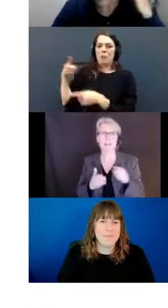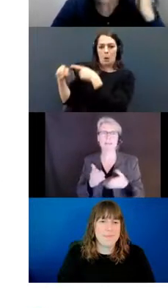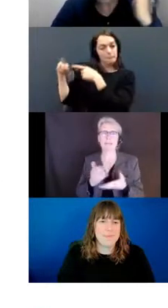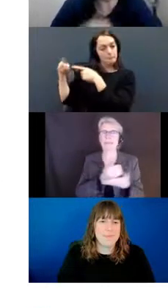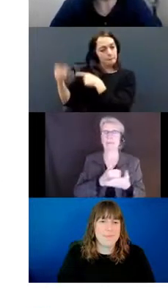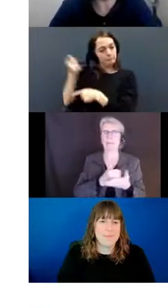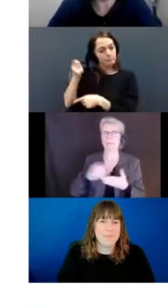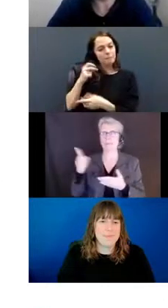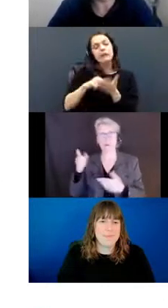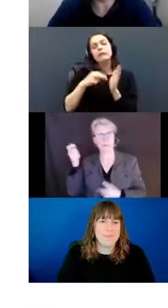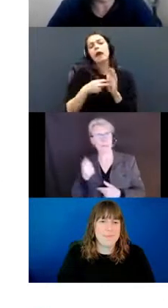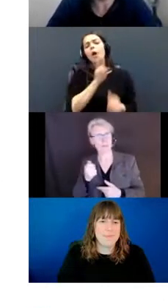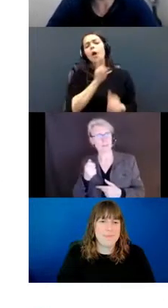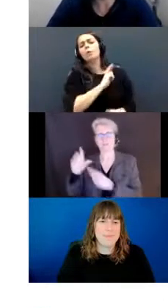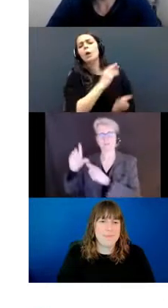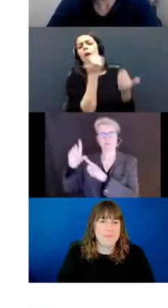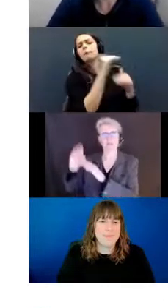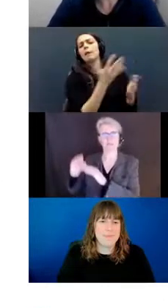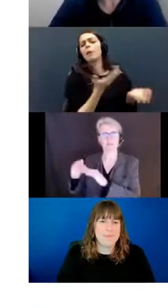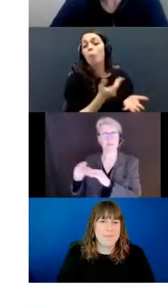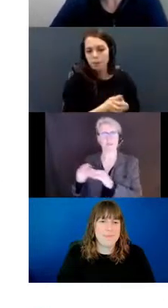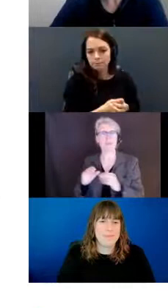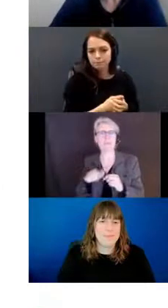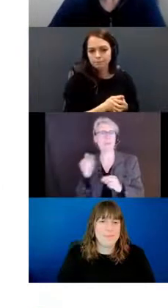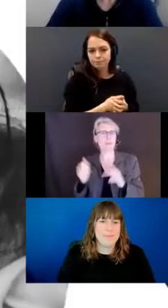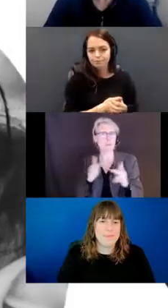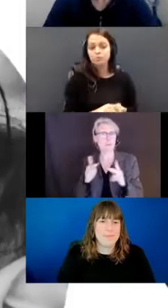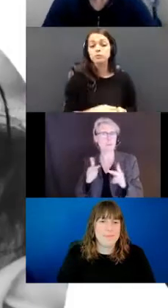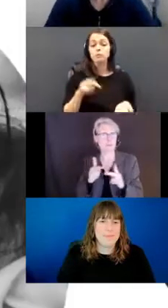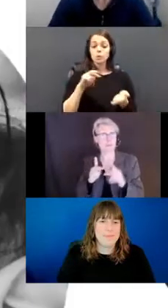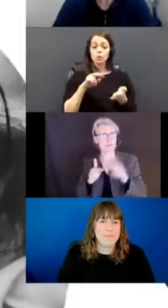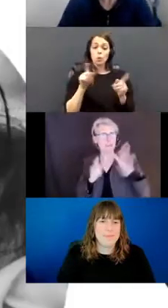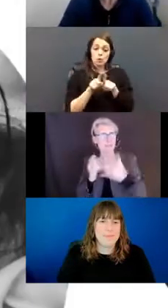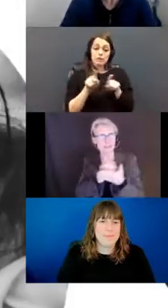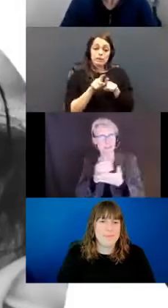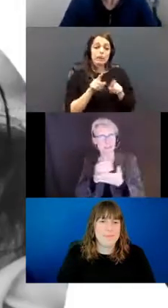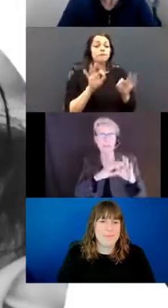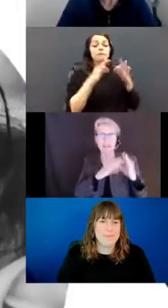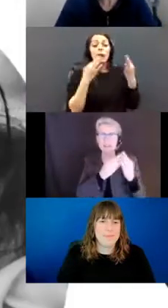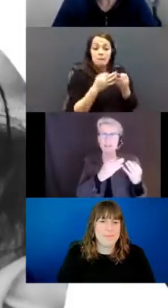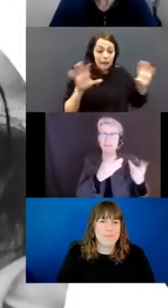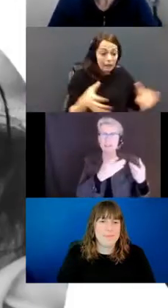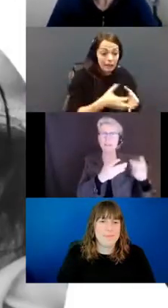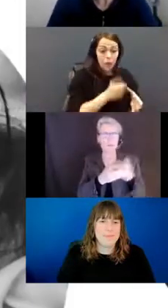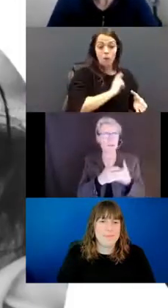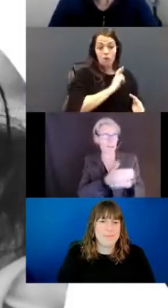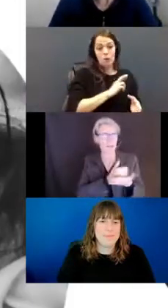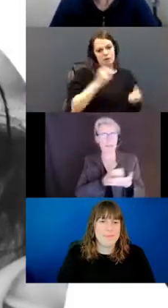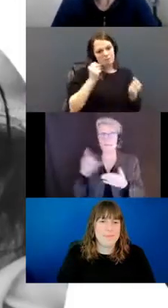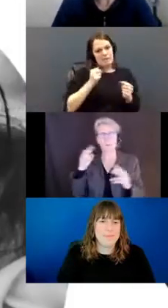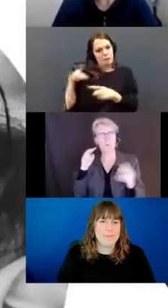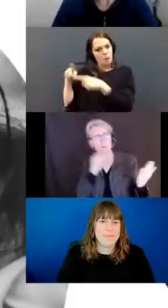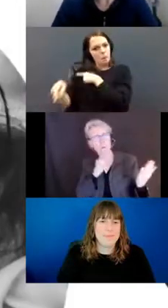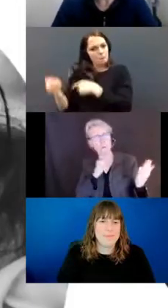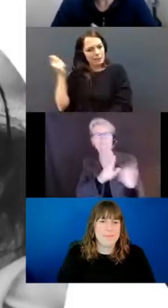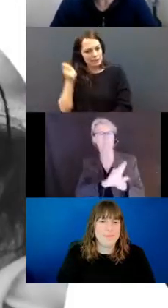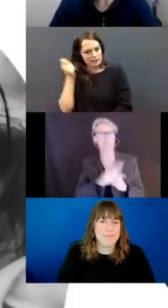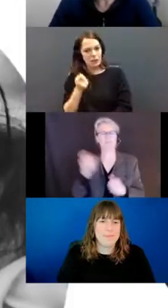big concerns that people have next slide we also and maybe i will um not go into too much